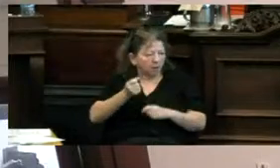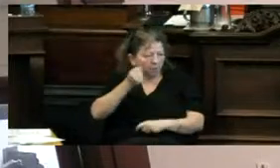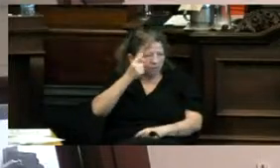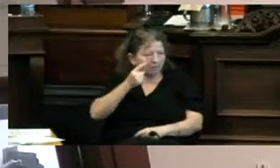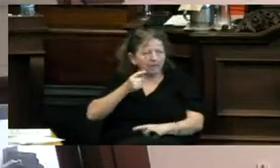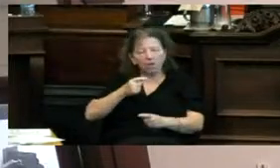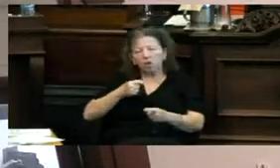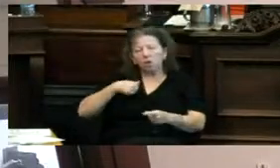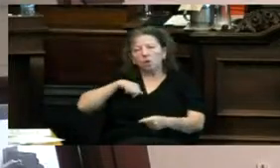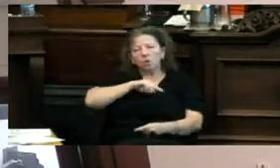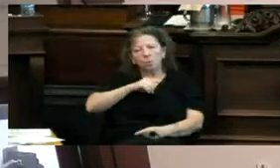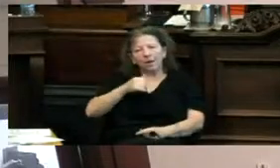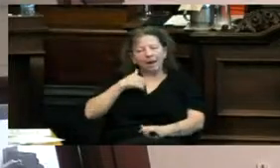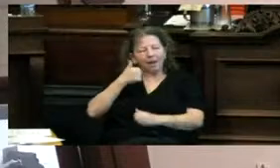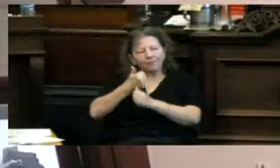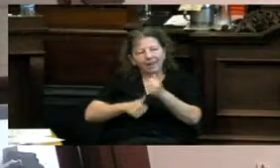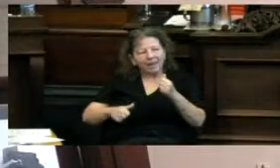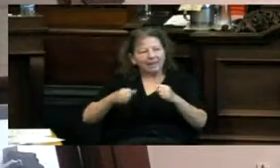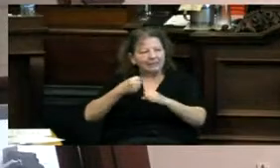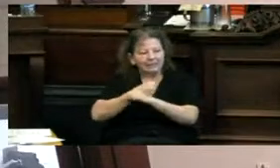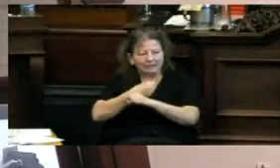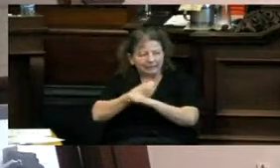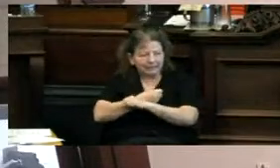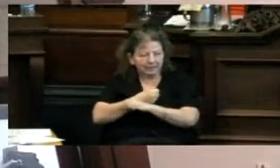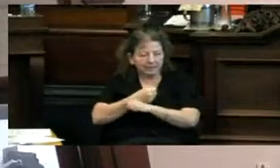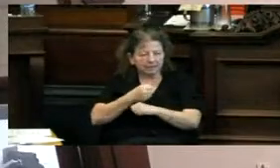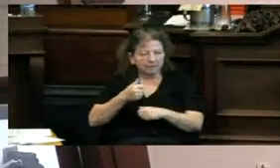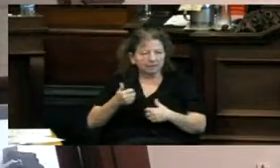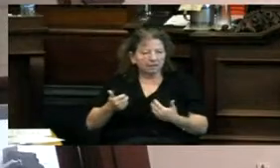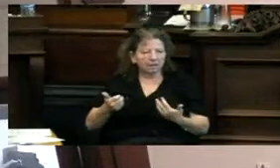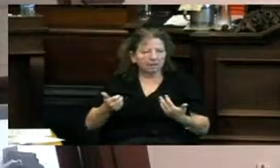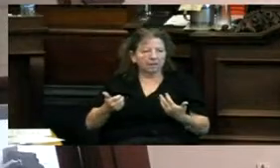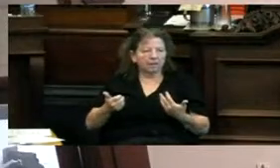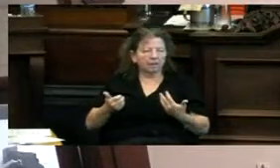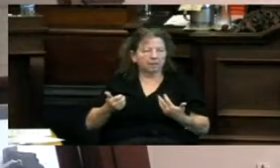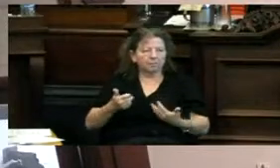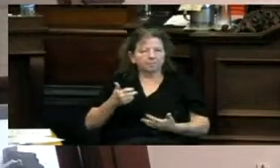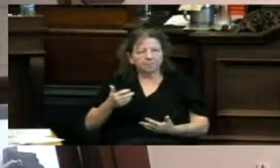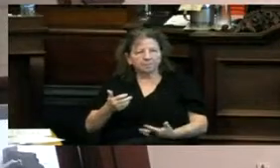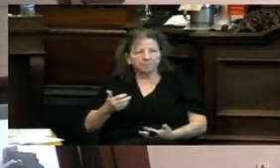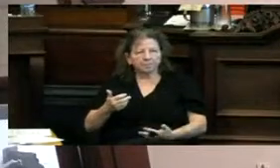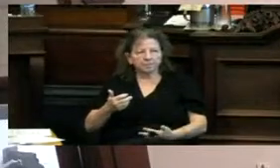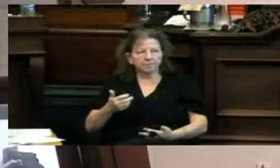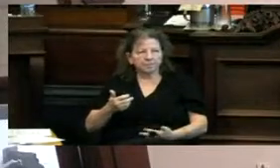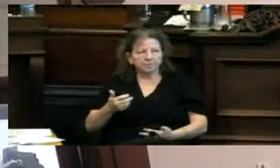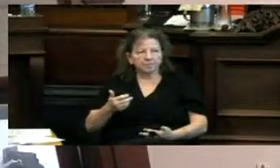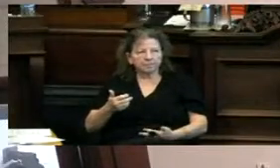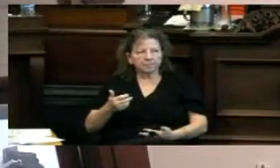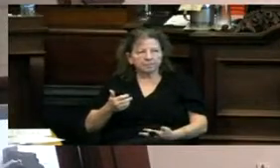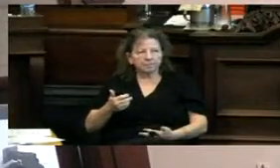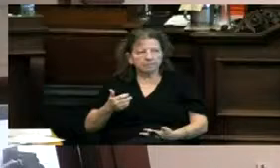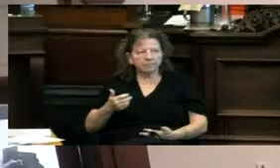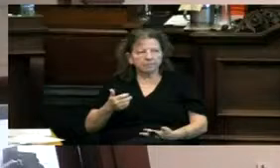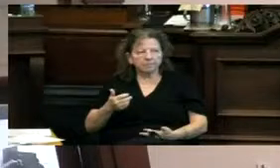in DNC a couple of years ago on it. So I want to understand, do